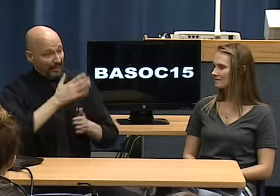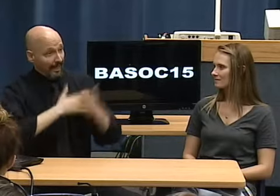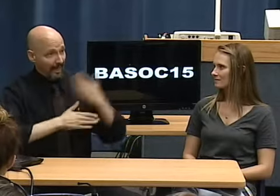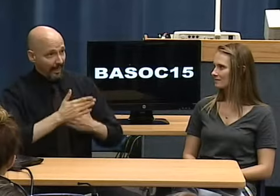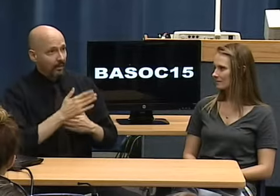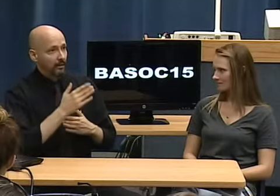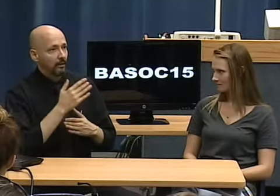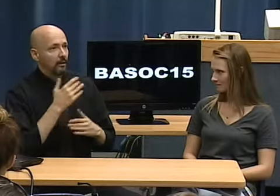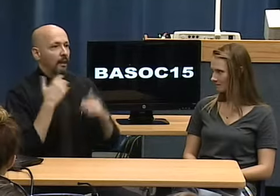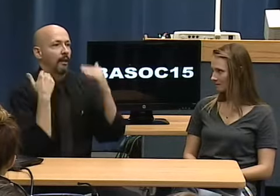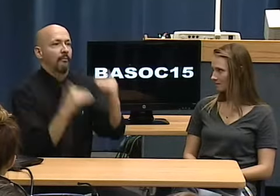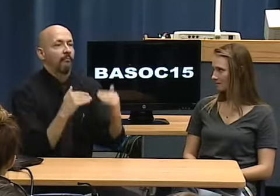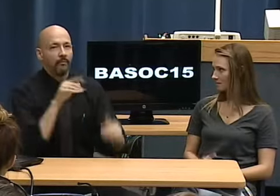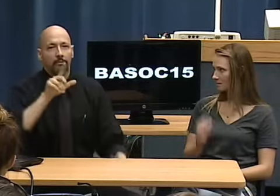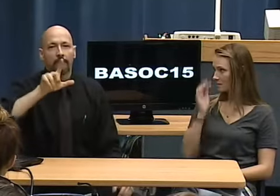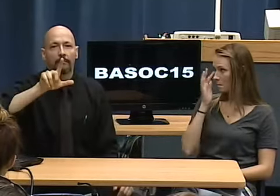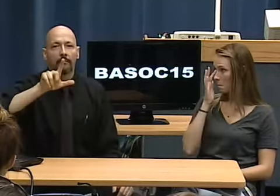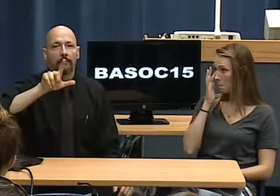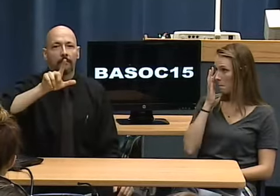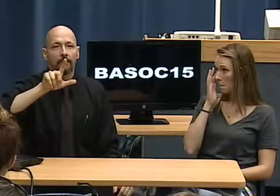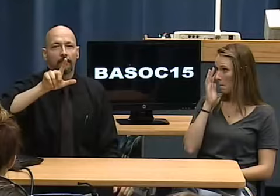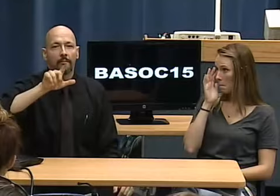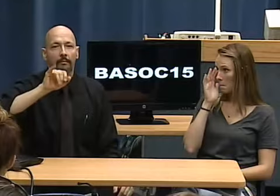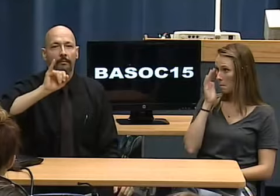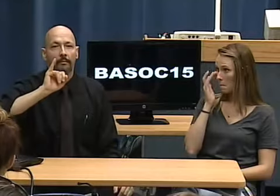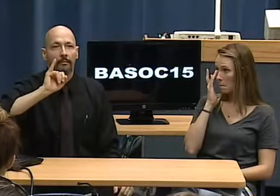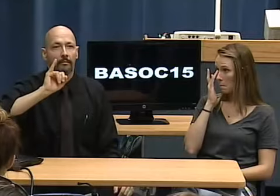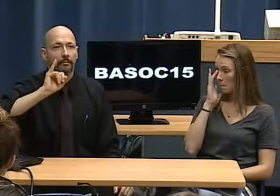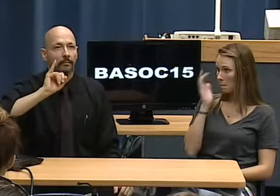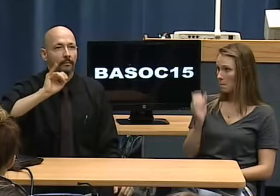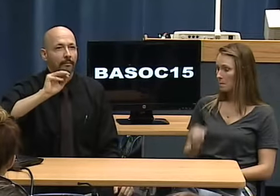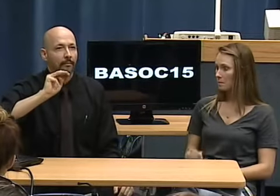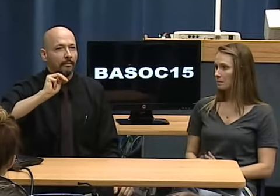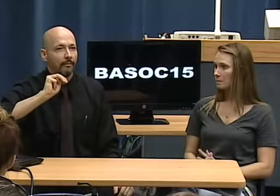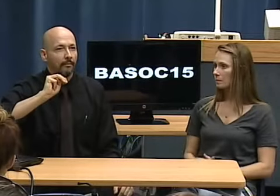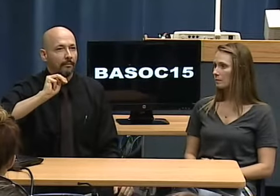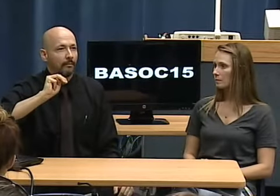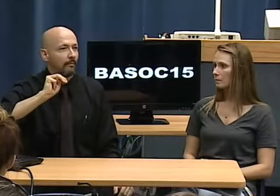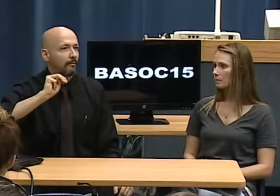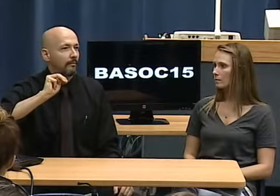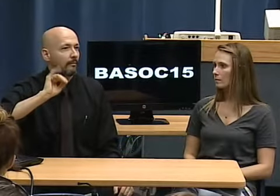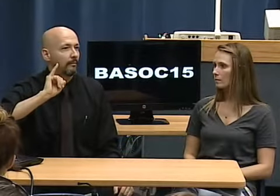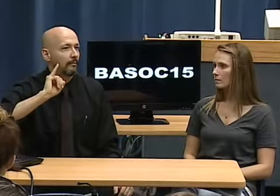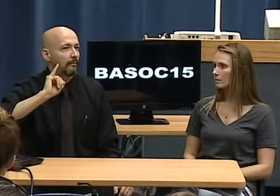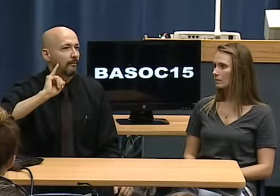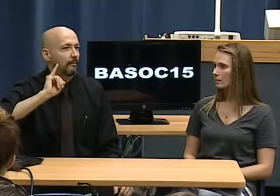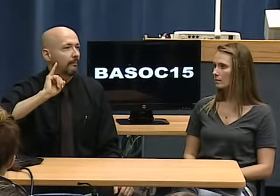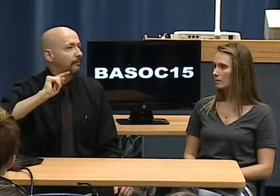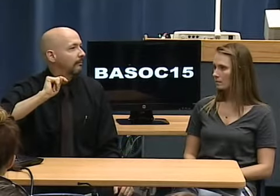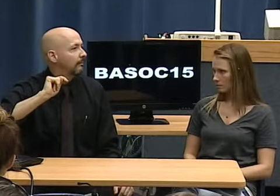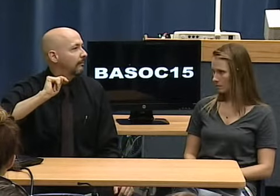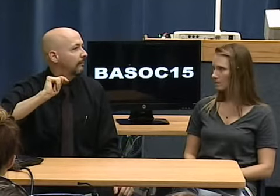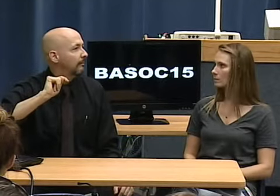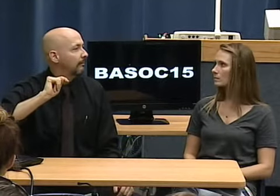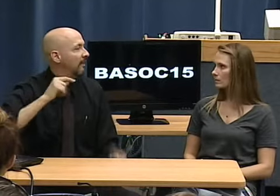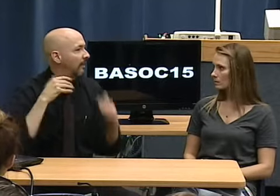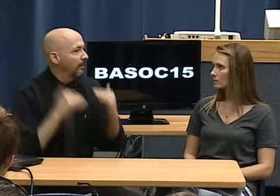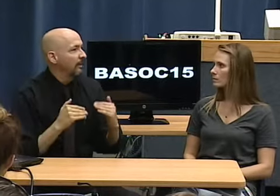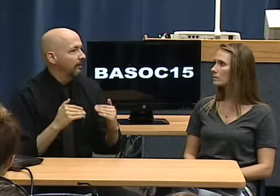This weak hand is limited. L-I-M-I-T Limit.